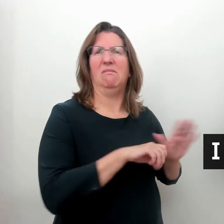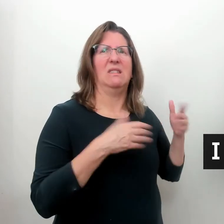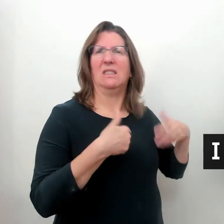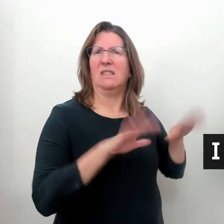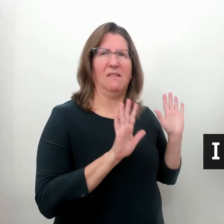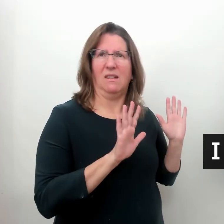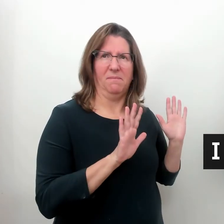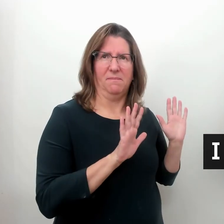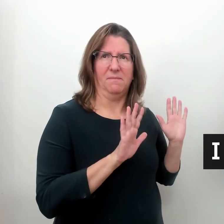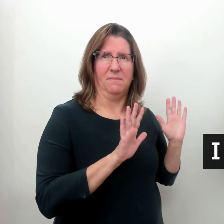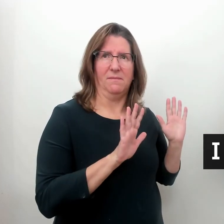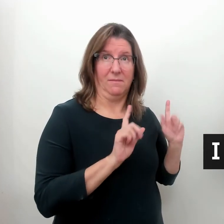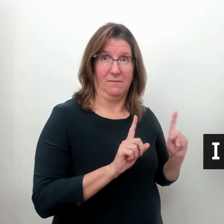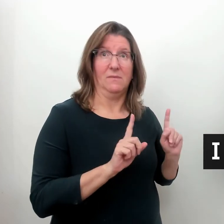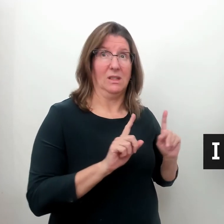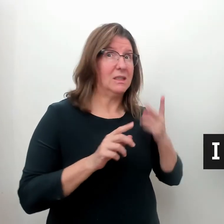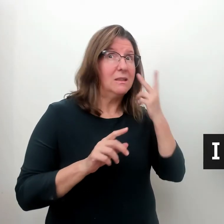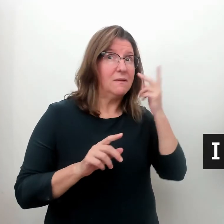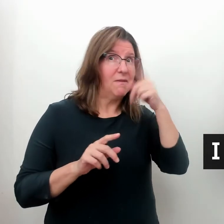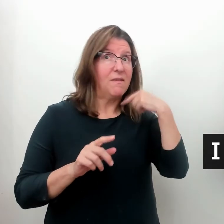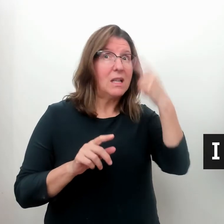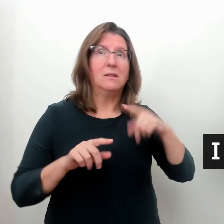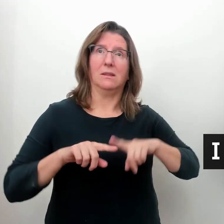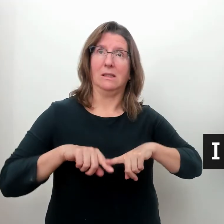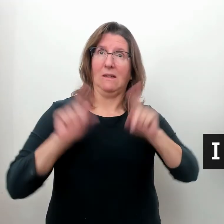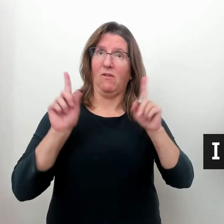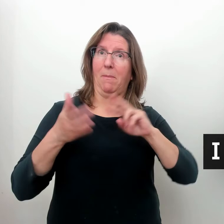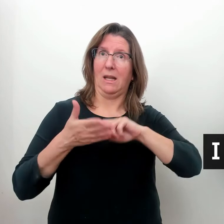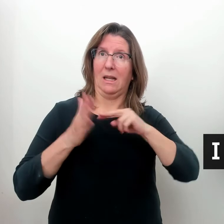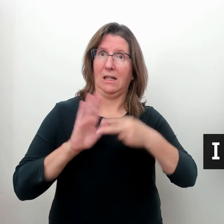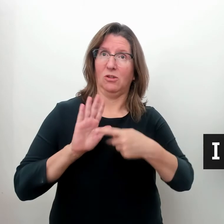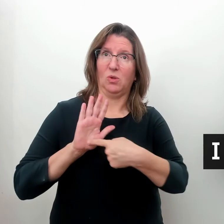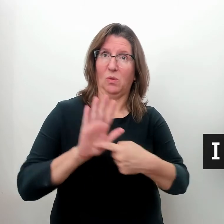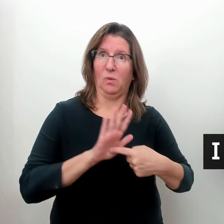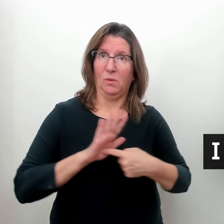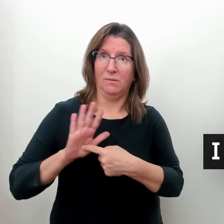Compared to the first translation. You can see the difference in the facial expression.